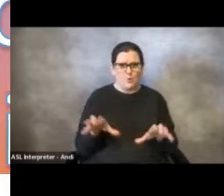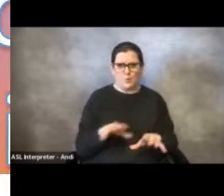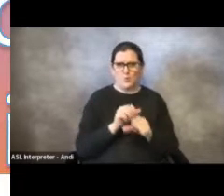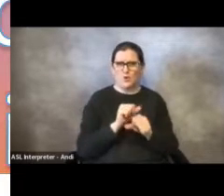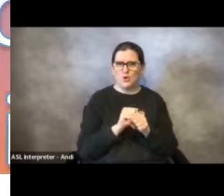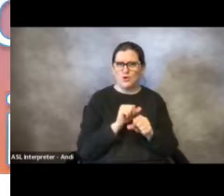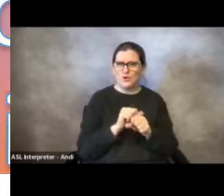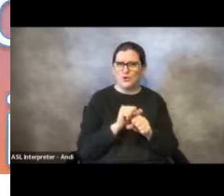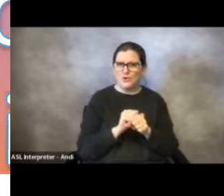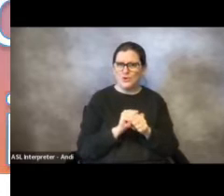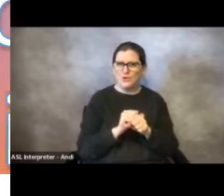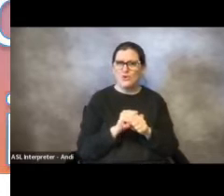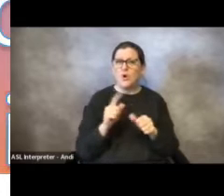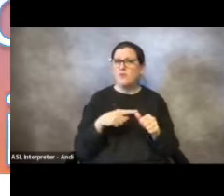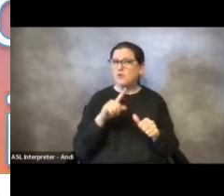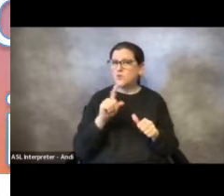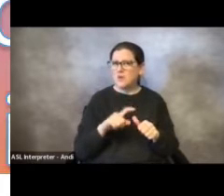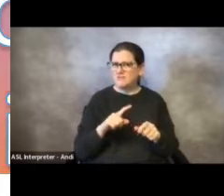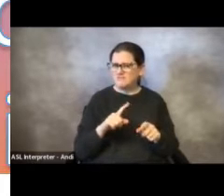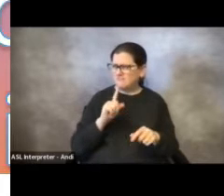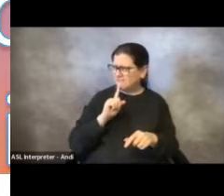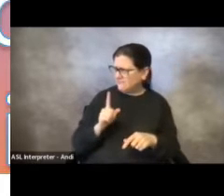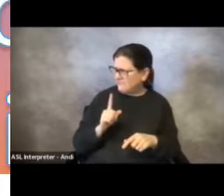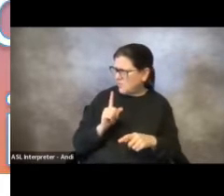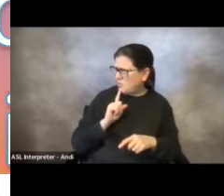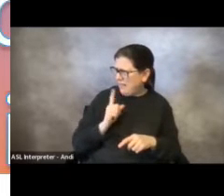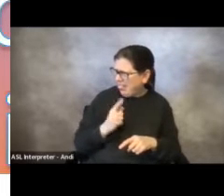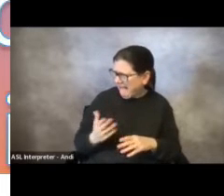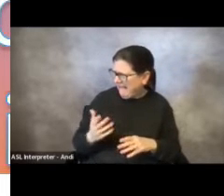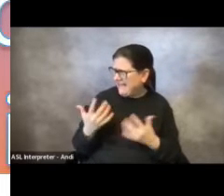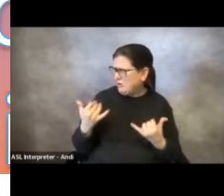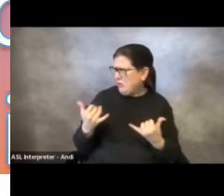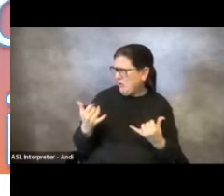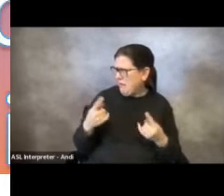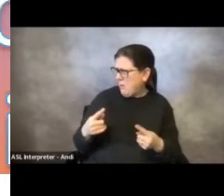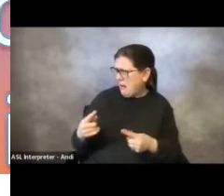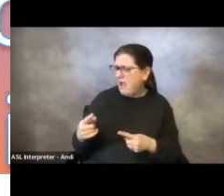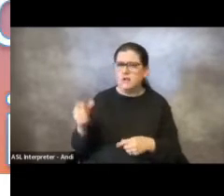So the first question might be is this a real thing? Is it currently occurring? So I wanted to show you real quick on the next slide.